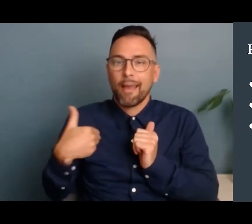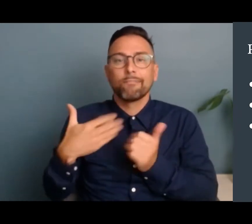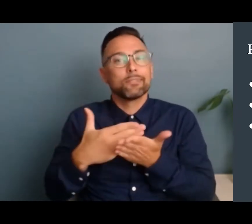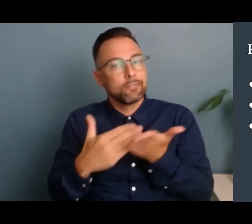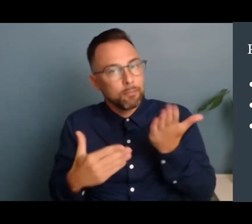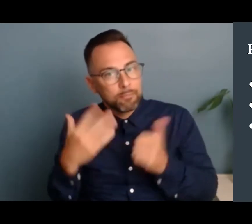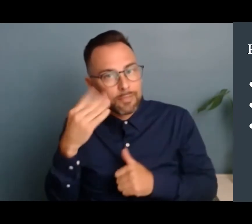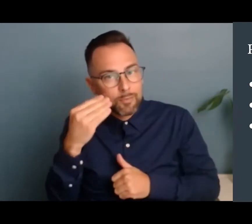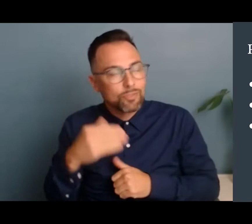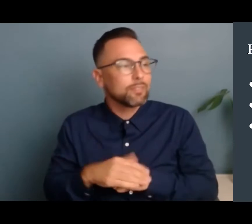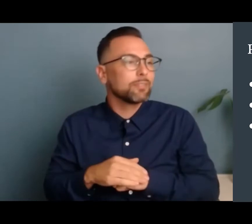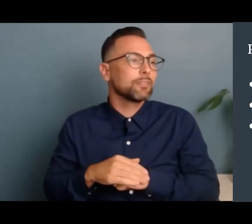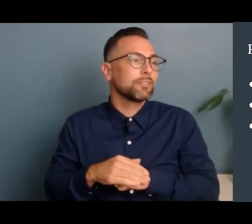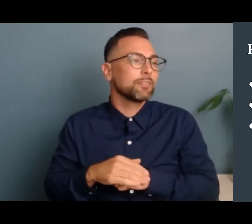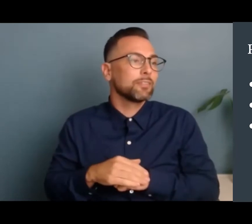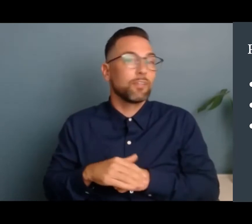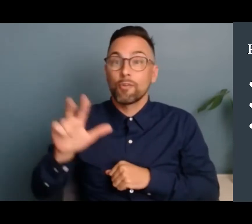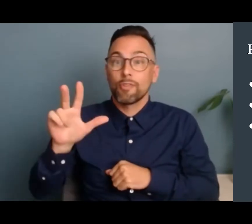of individuals who express having some experience,